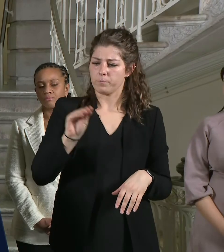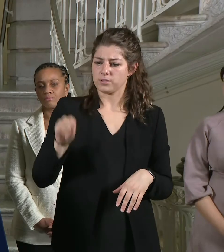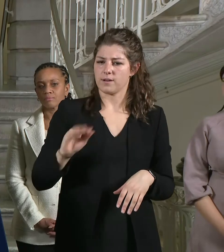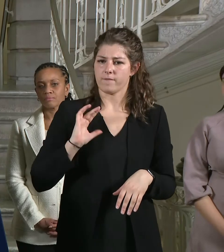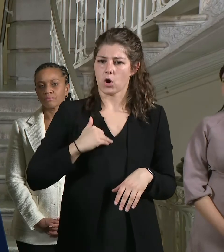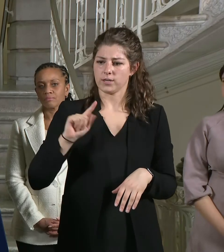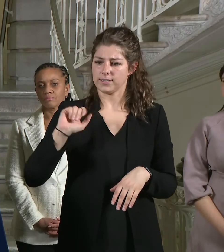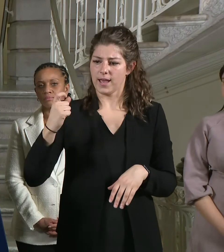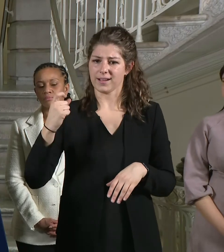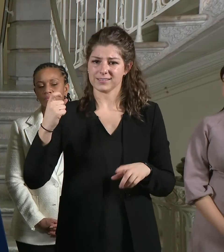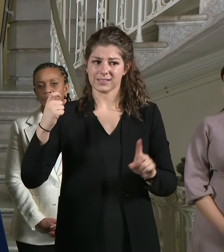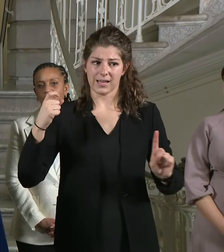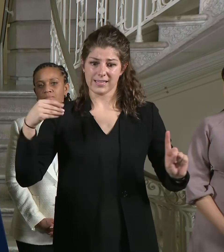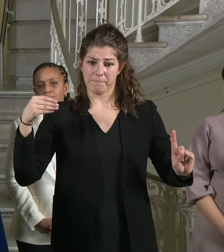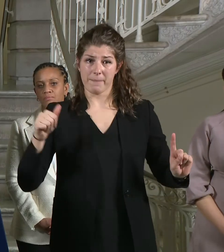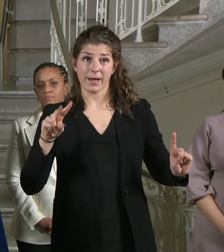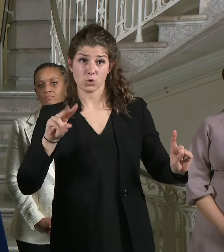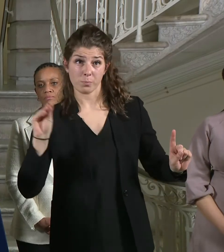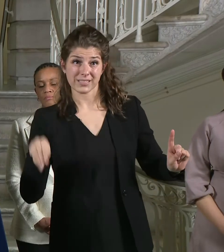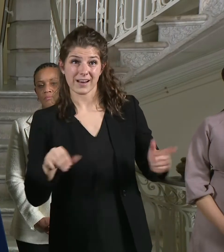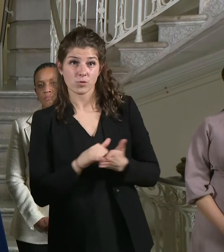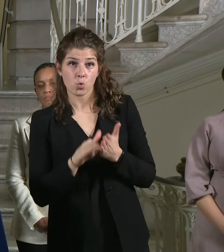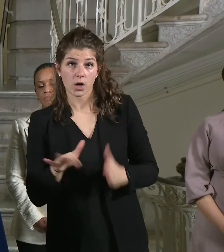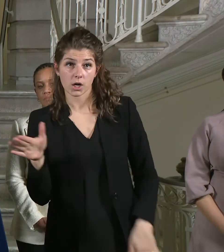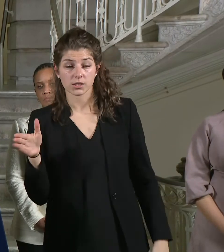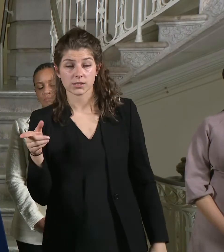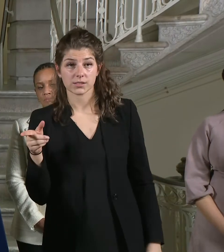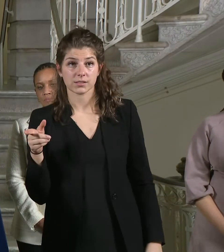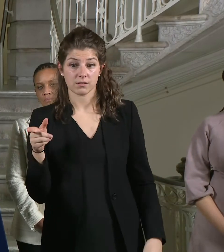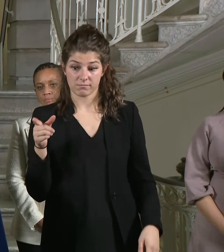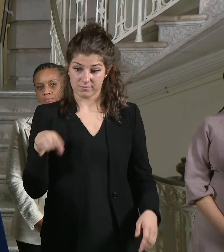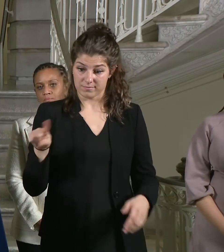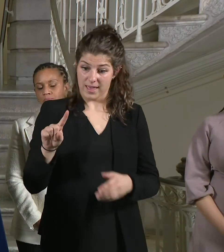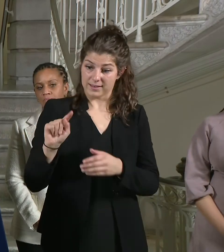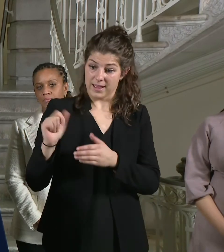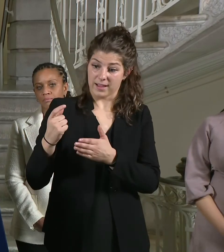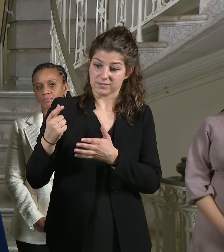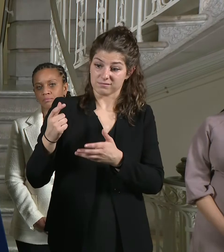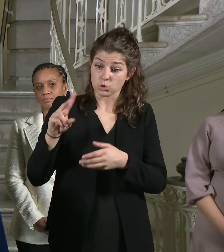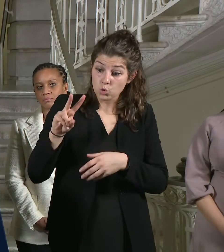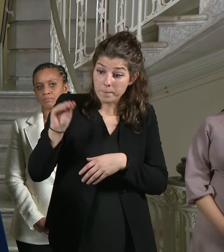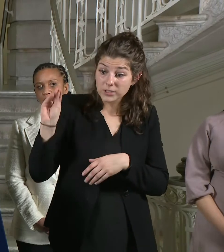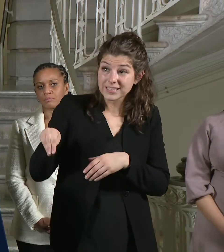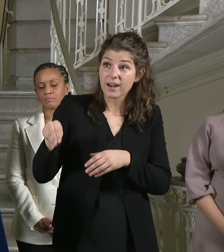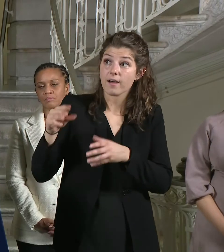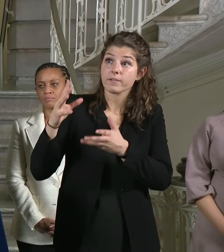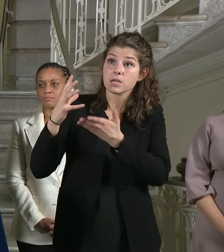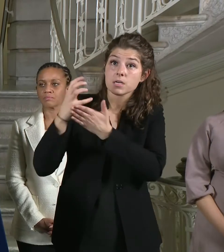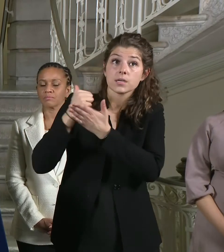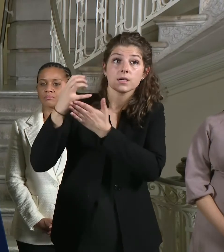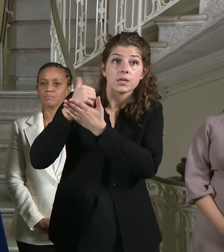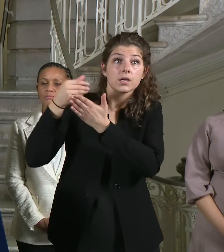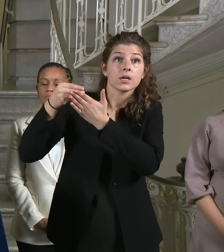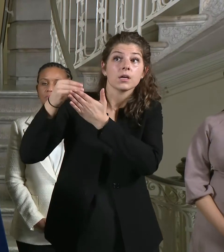THAT. YOU HEARD MY STATEMENT THAT 52% OF OUR TAXES